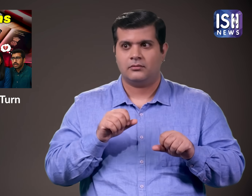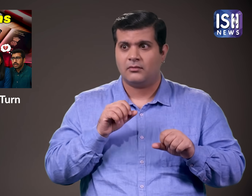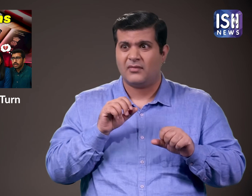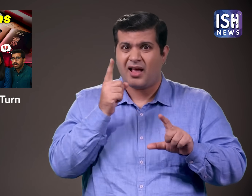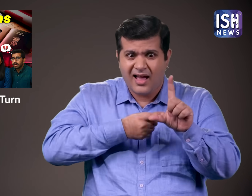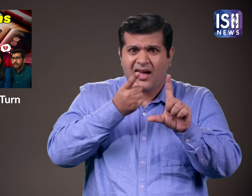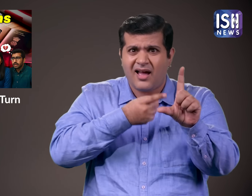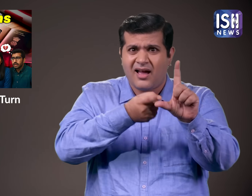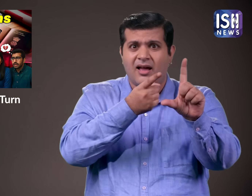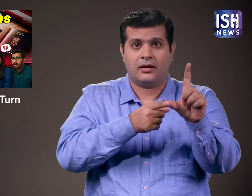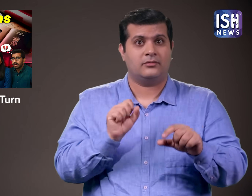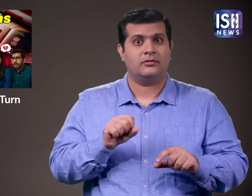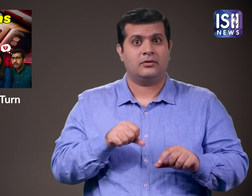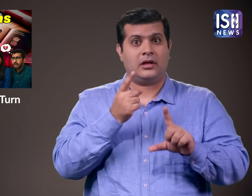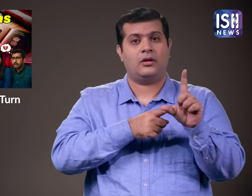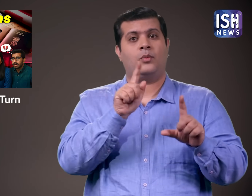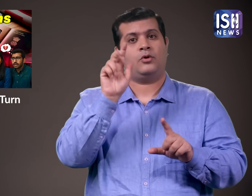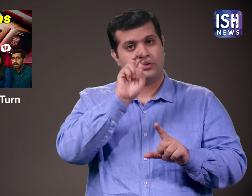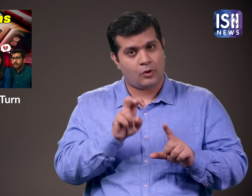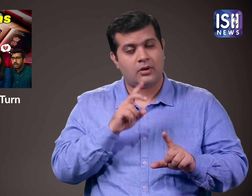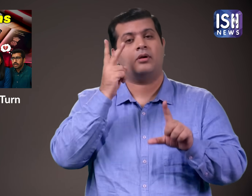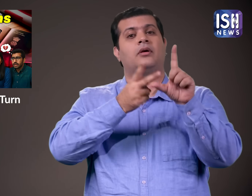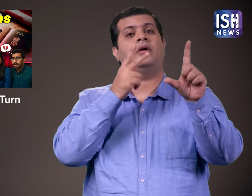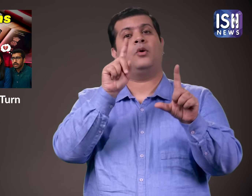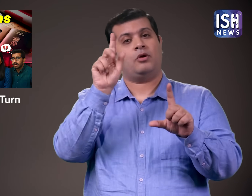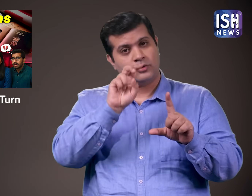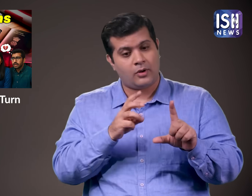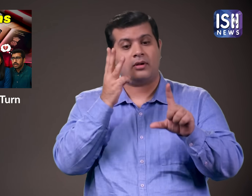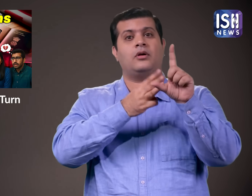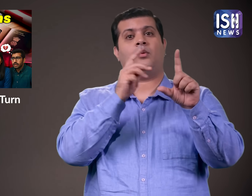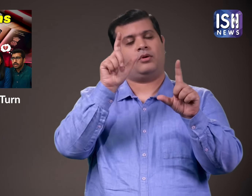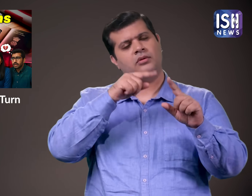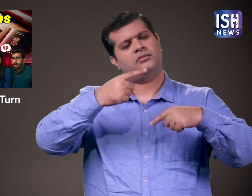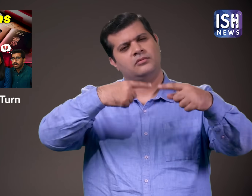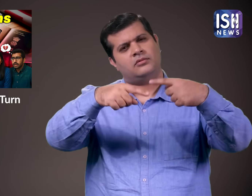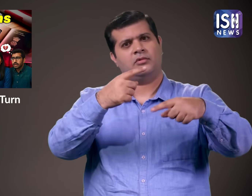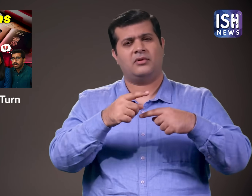Yes! It is a $100,000 fee payable every year.